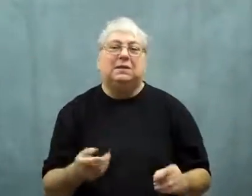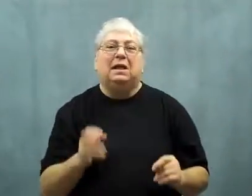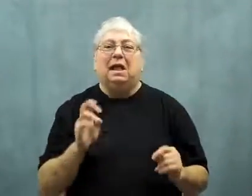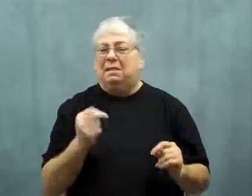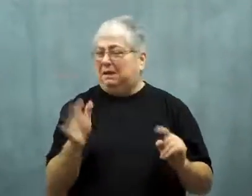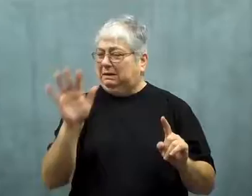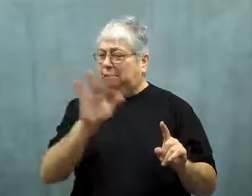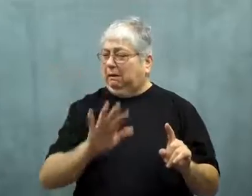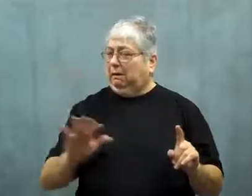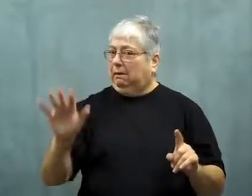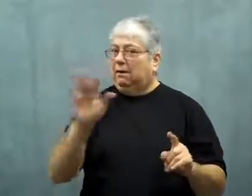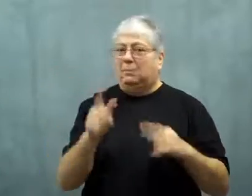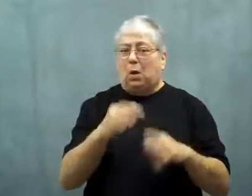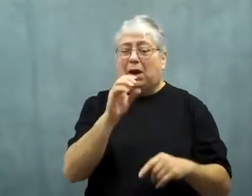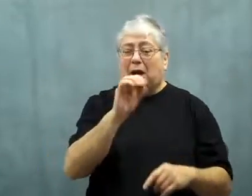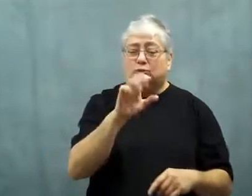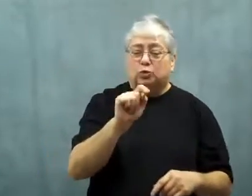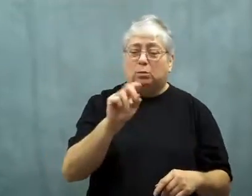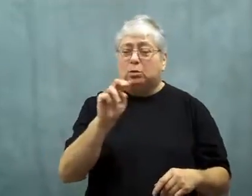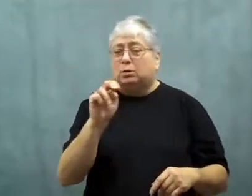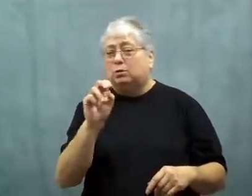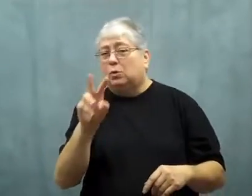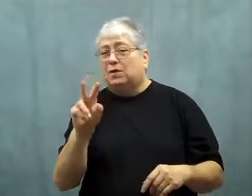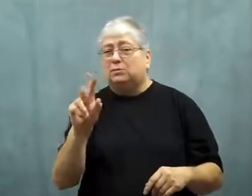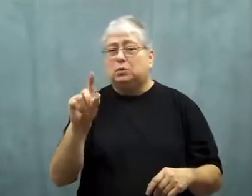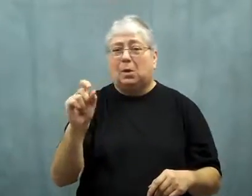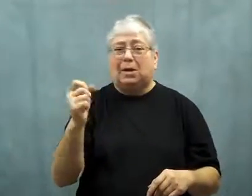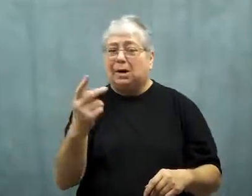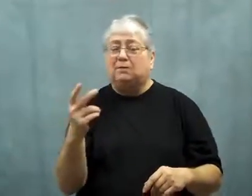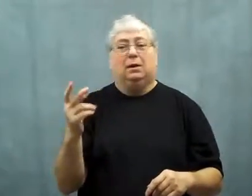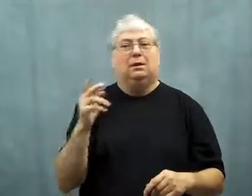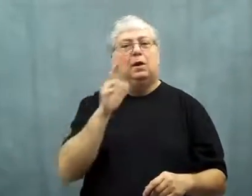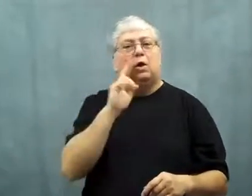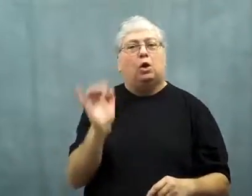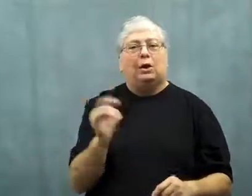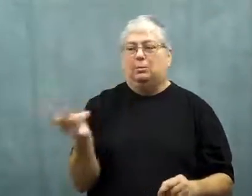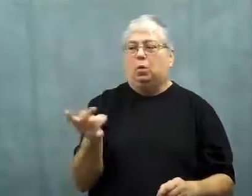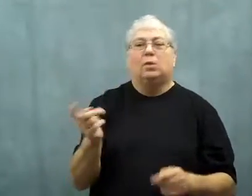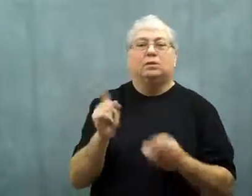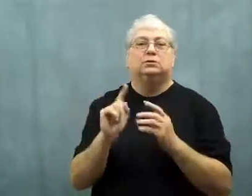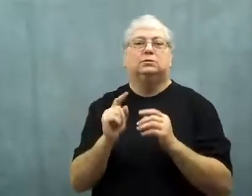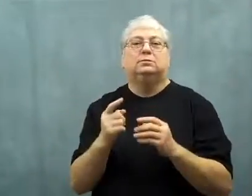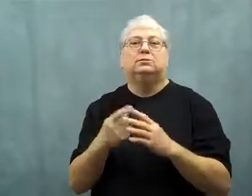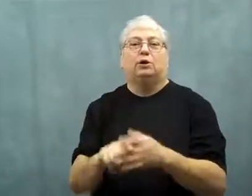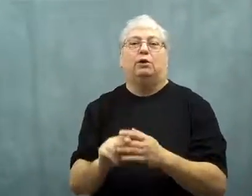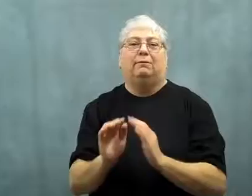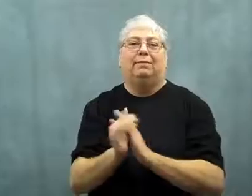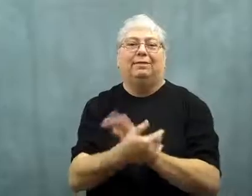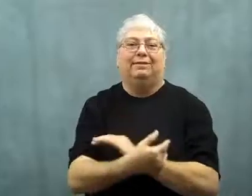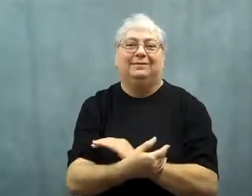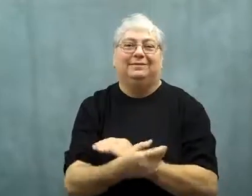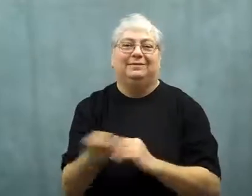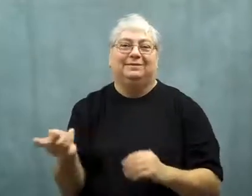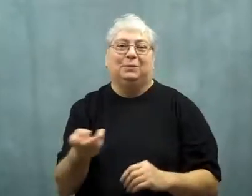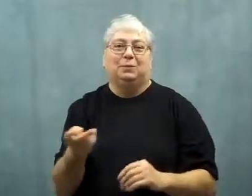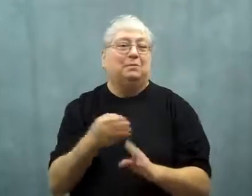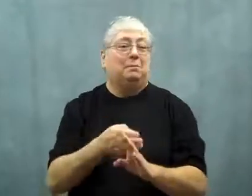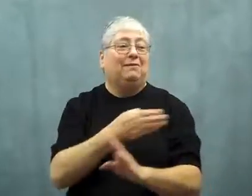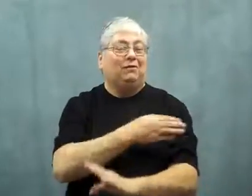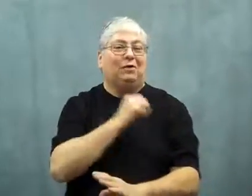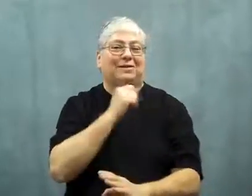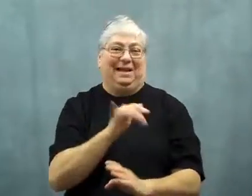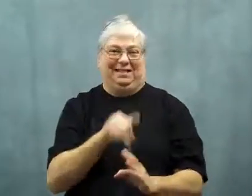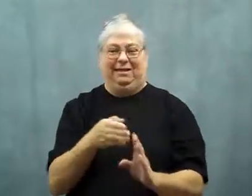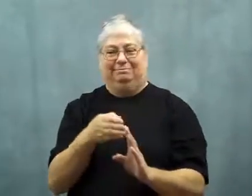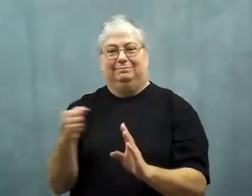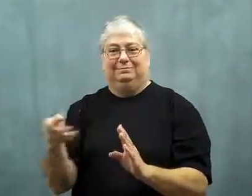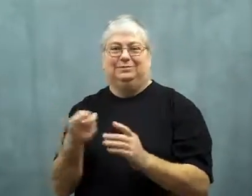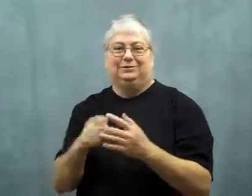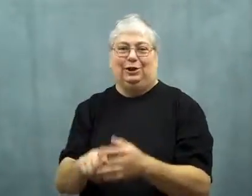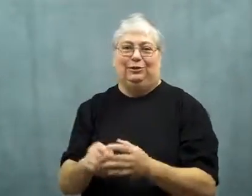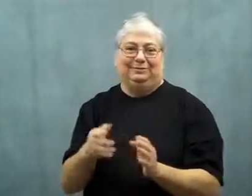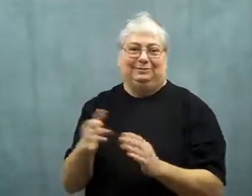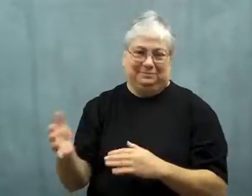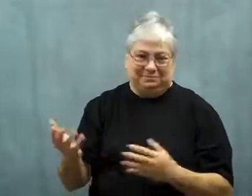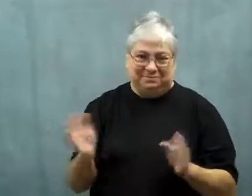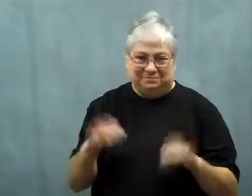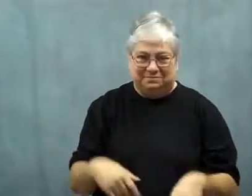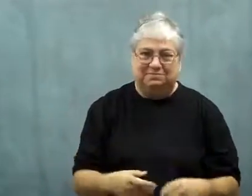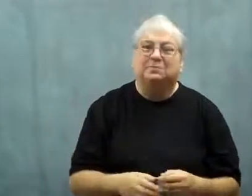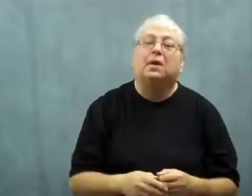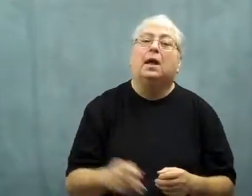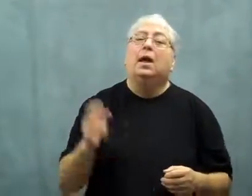Petraeus and Broadwell apparently started an affair in October or November.